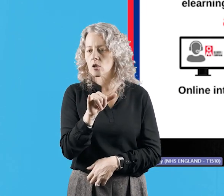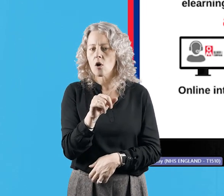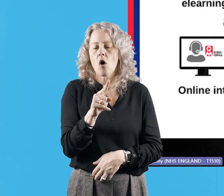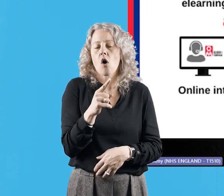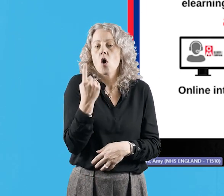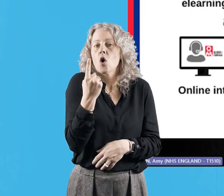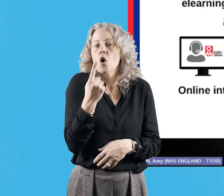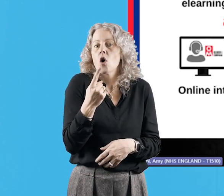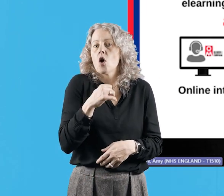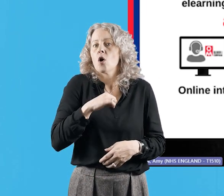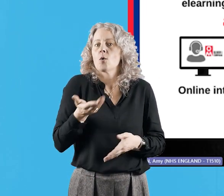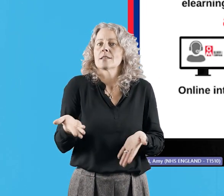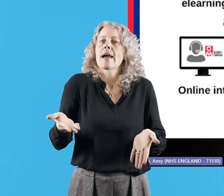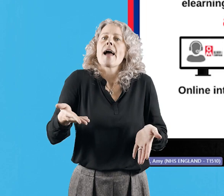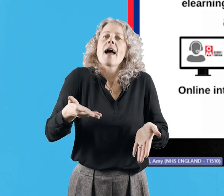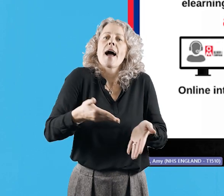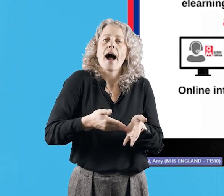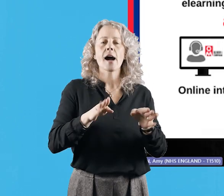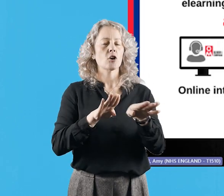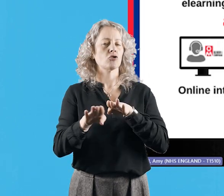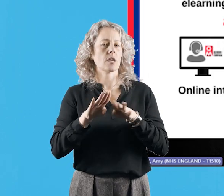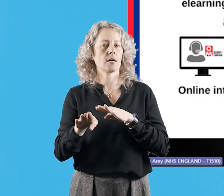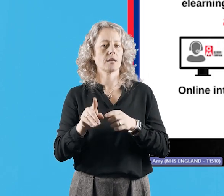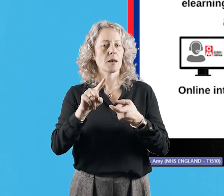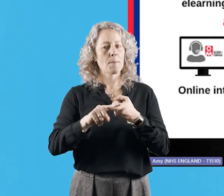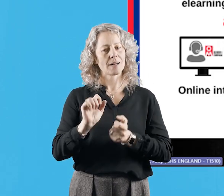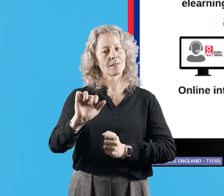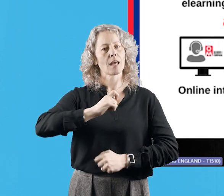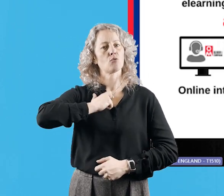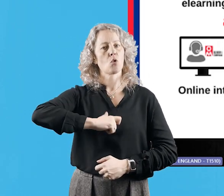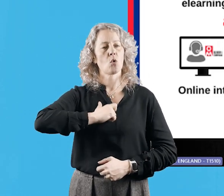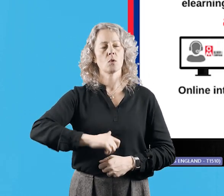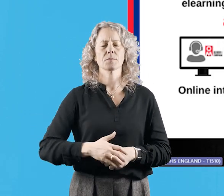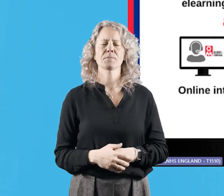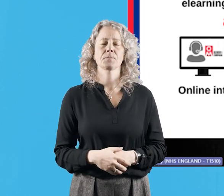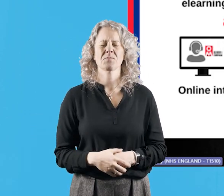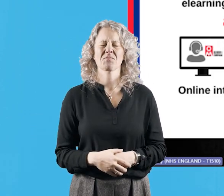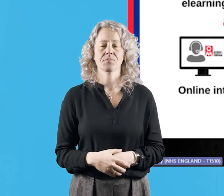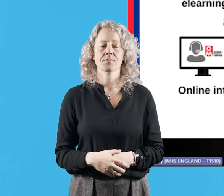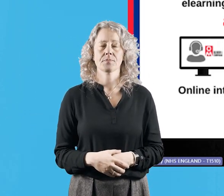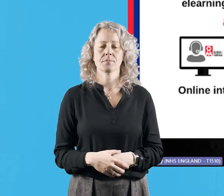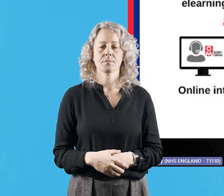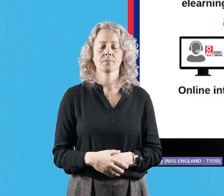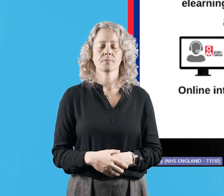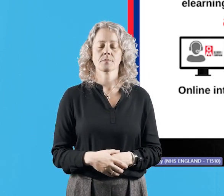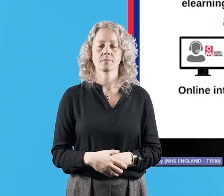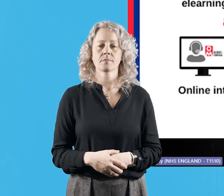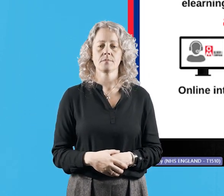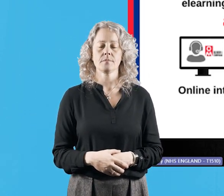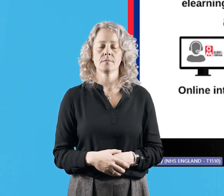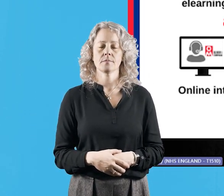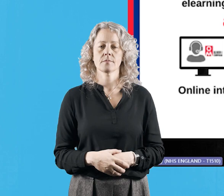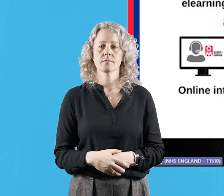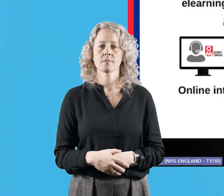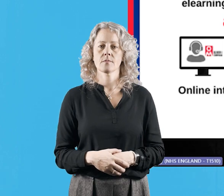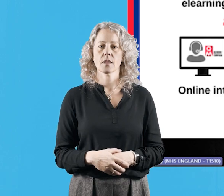training? And depending probably on where they're working, more services that they're involved in and that type of thing. And